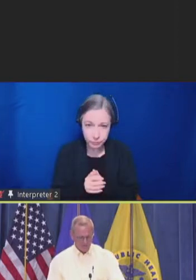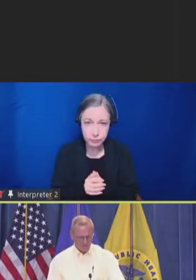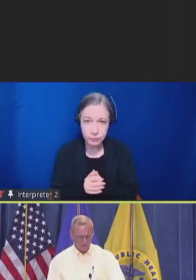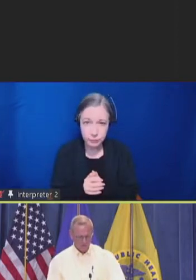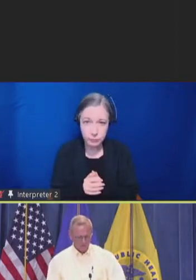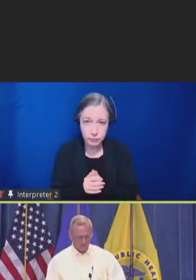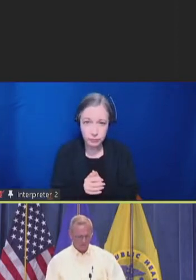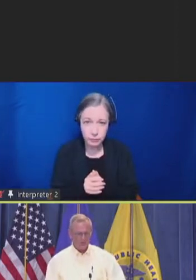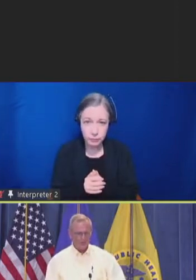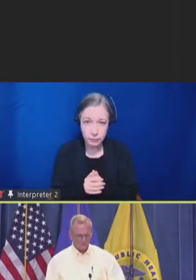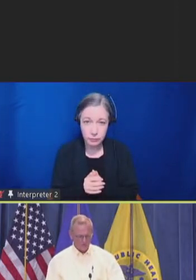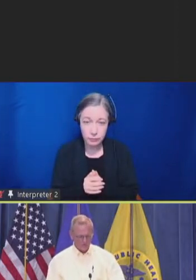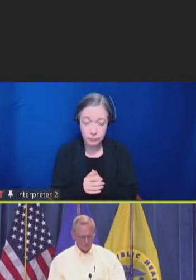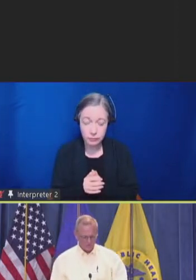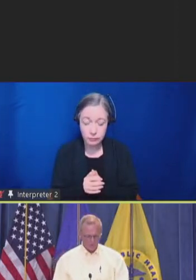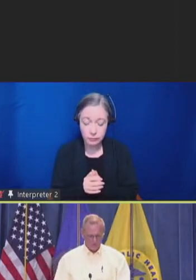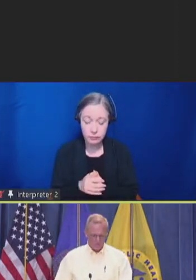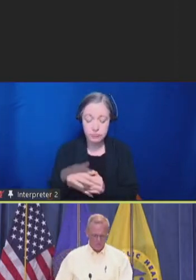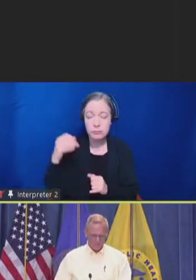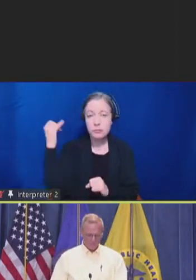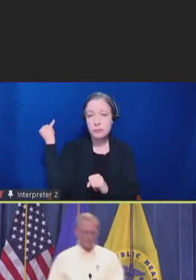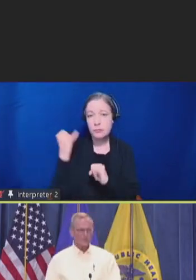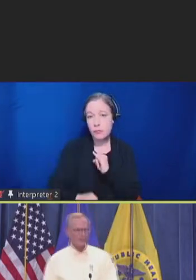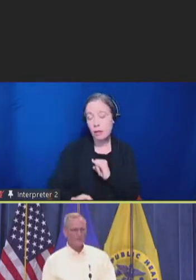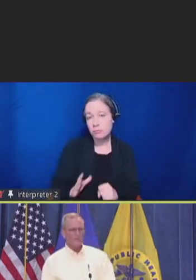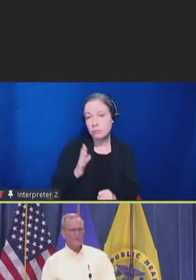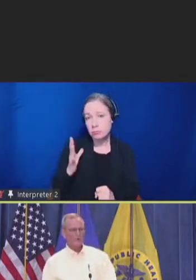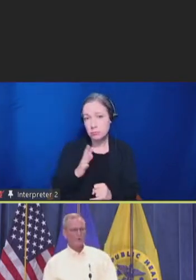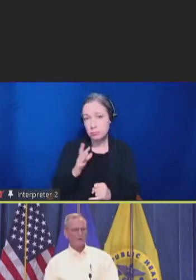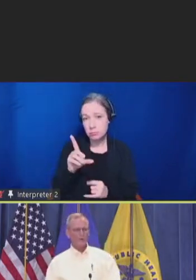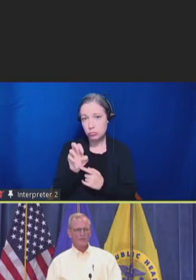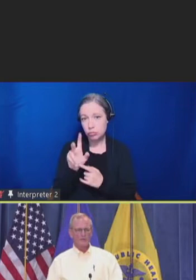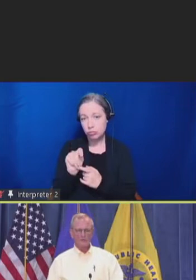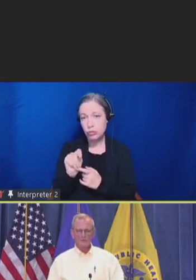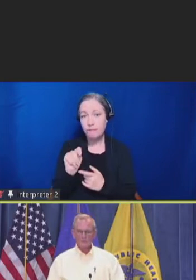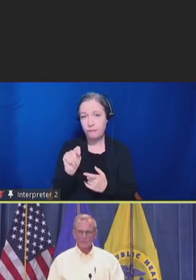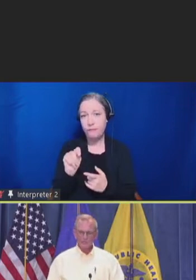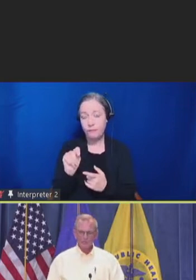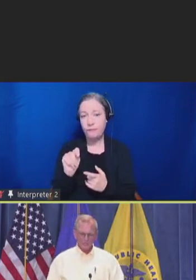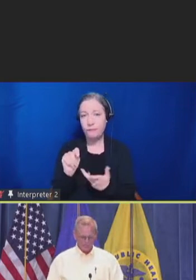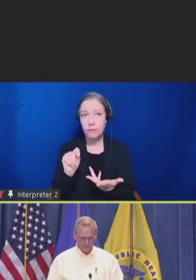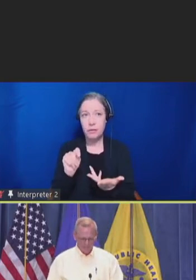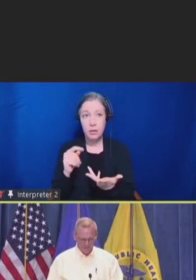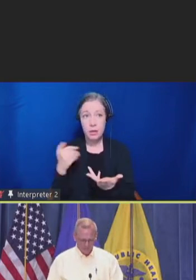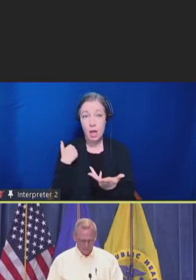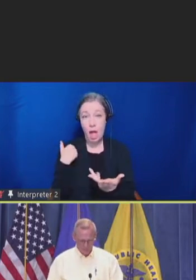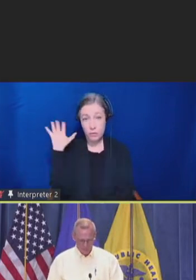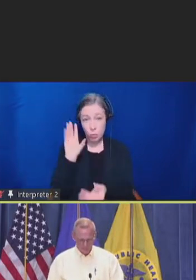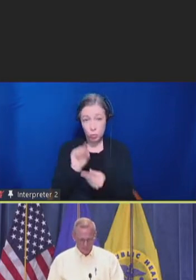Our final draft report contains 34 recommendations as well as a table.